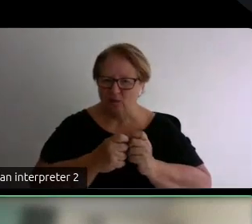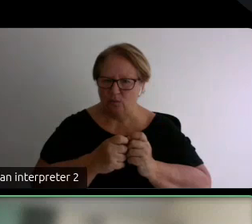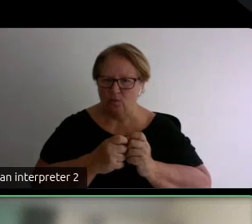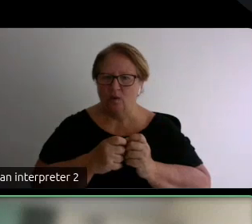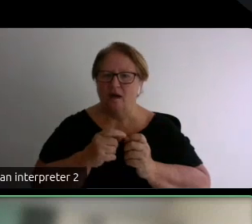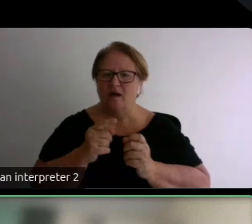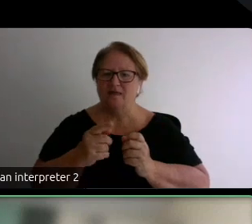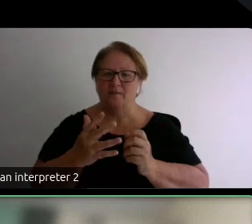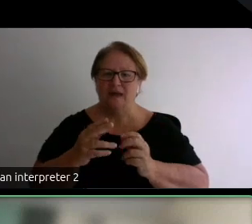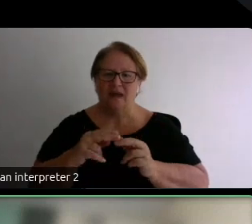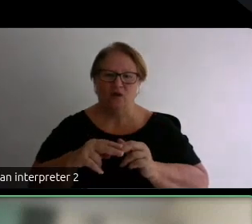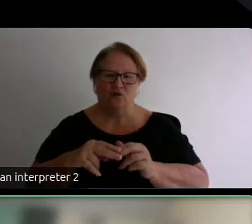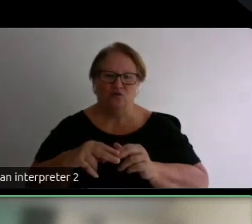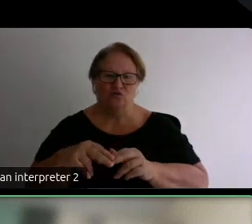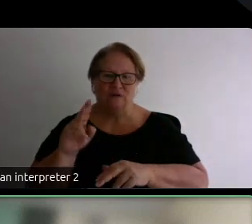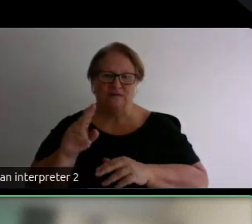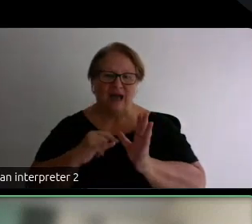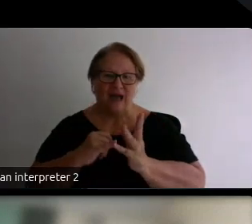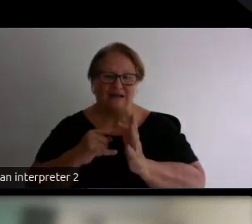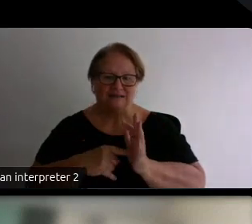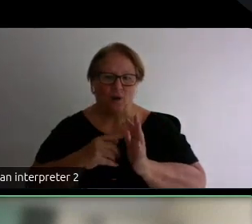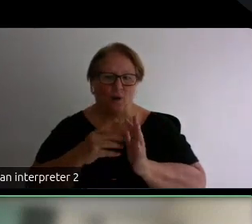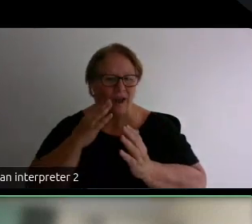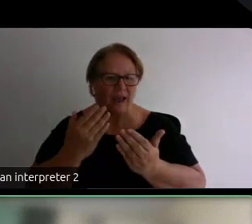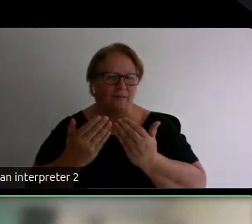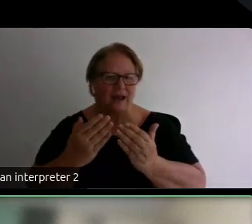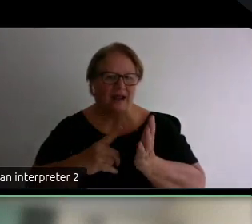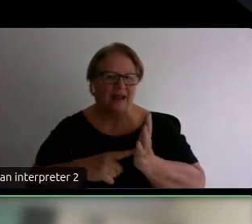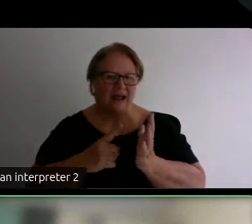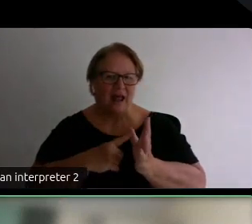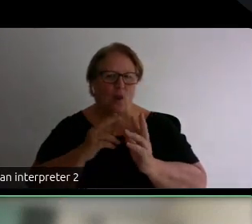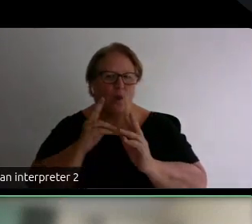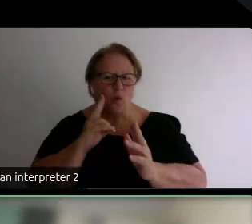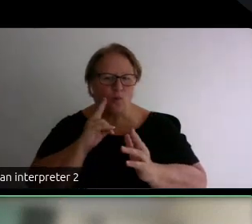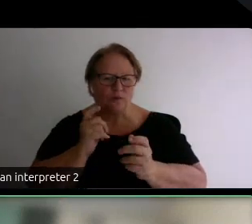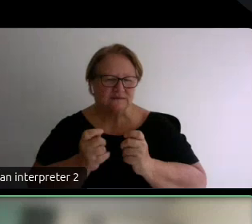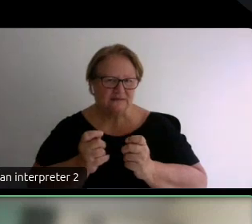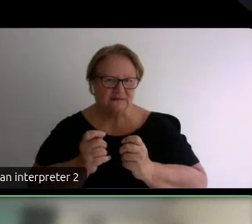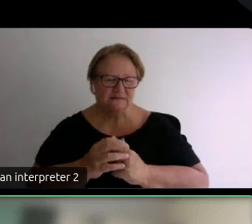when compare compared with legal aid's normal asset test. And what that means is that there